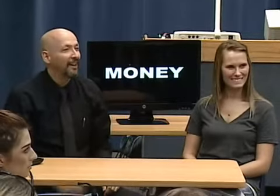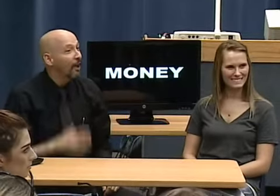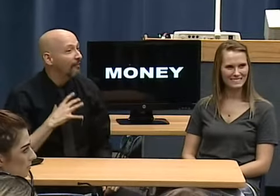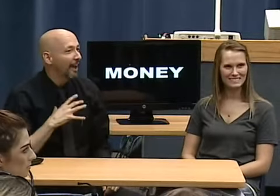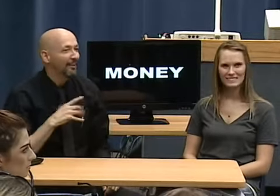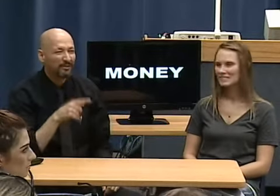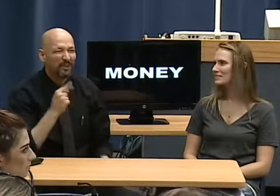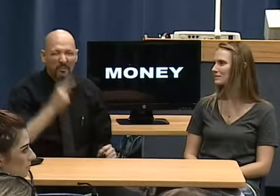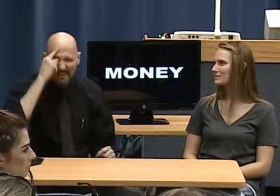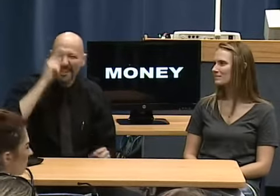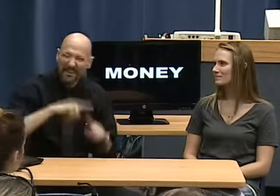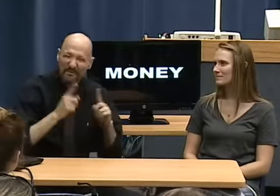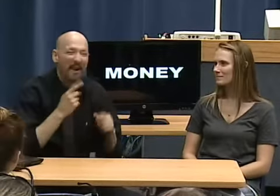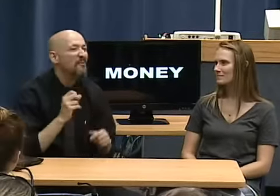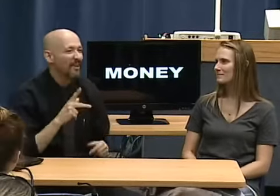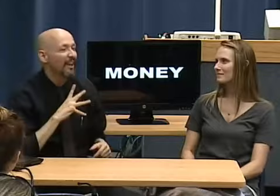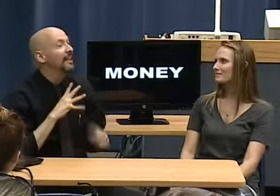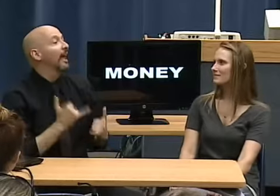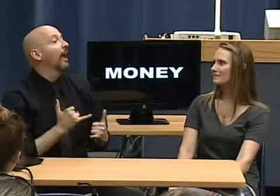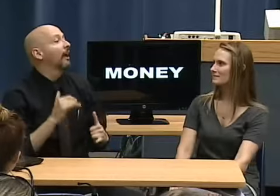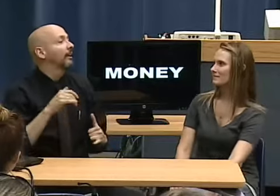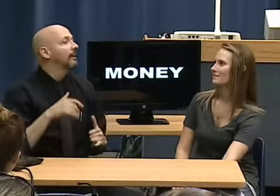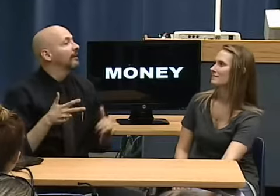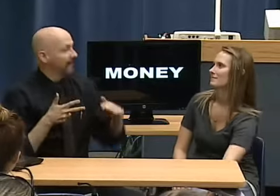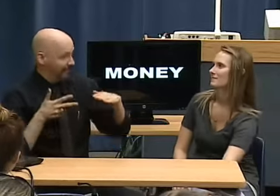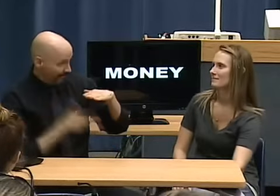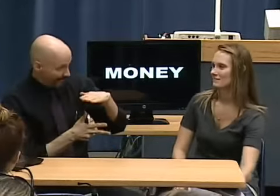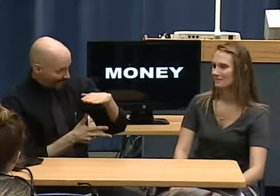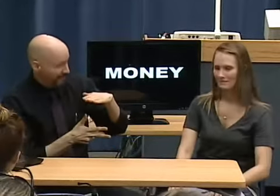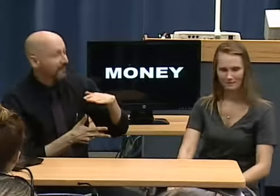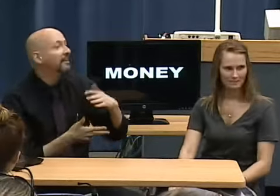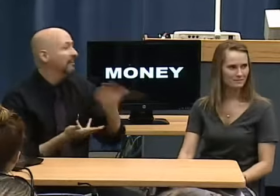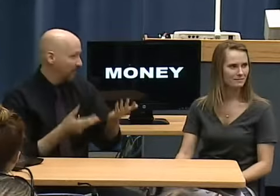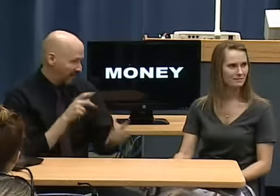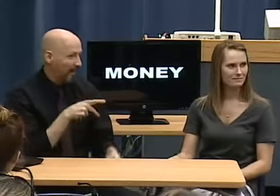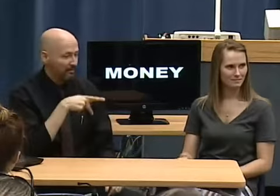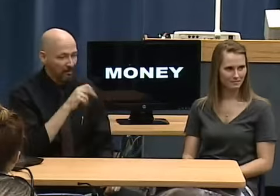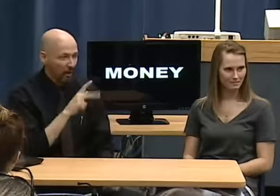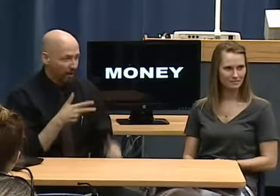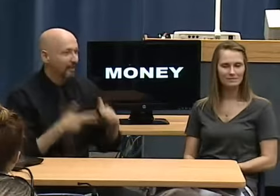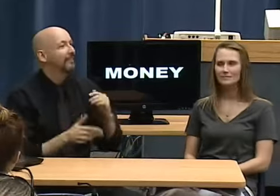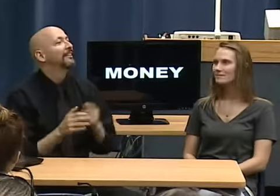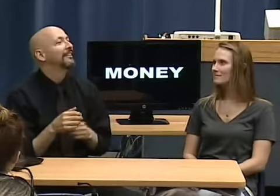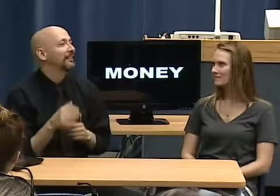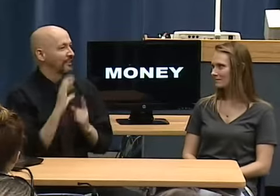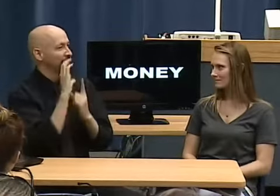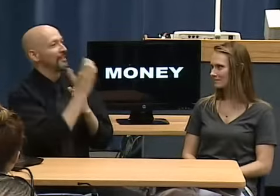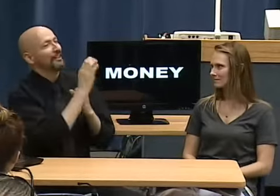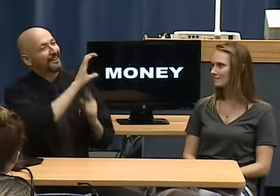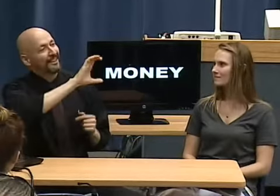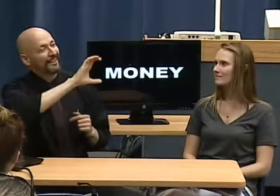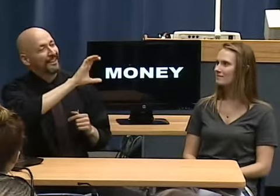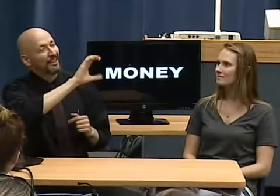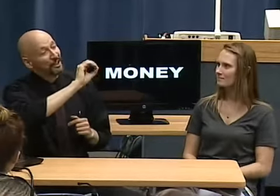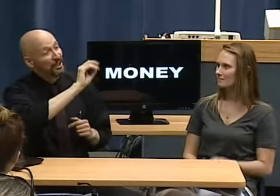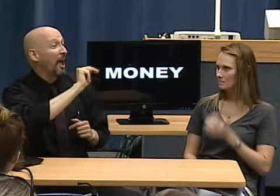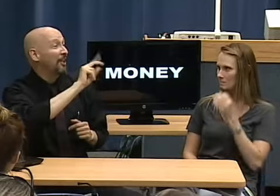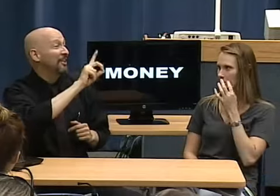Oh, fine. You can't think of a different one. It's OK. Now... Garage. P-A-R-K. C-O-N-D-I-T-I-O-N